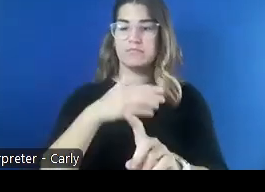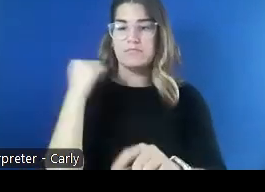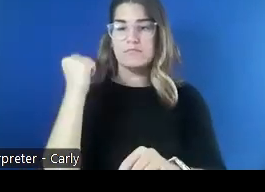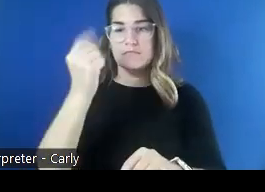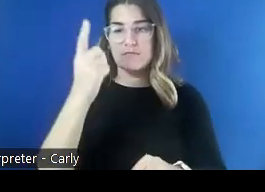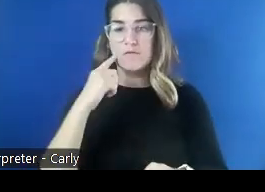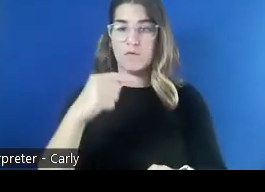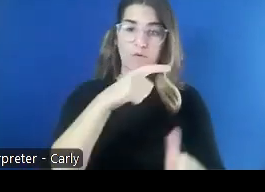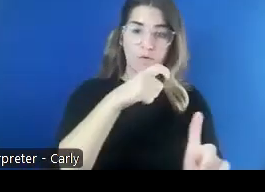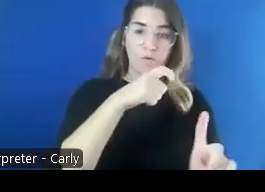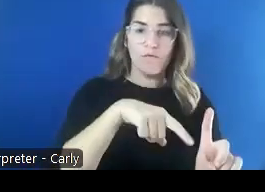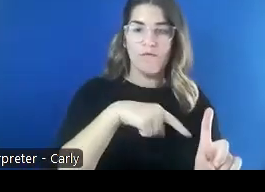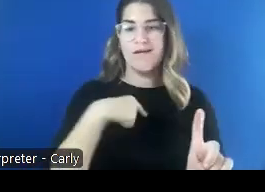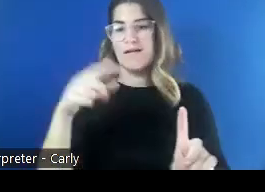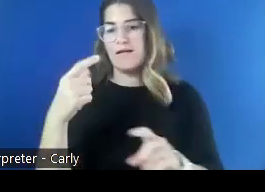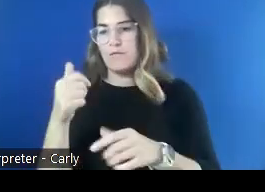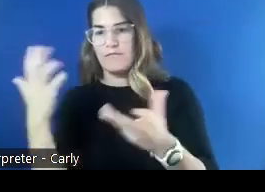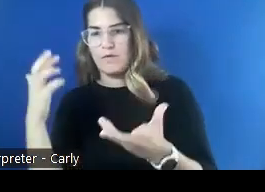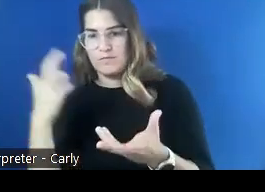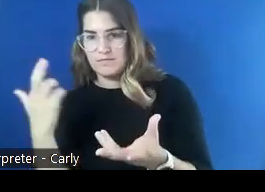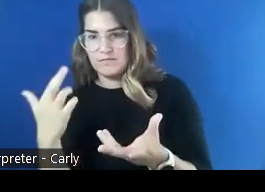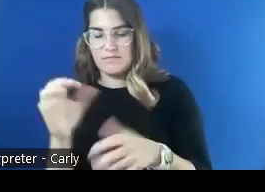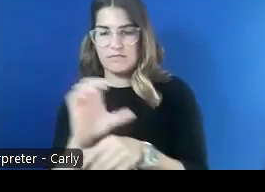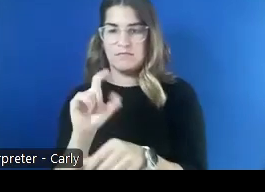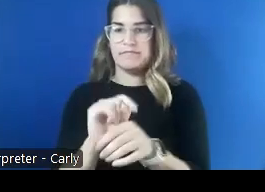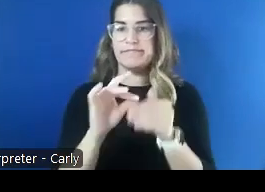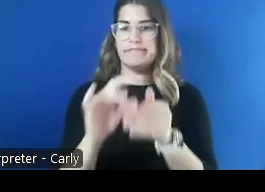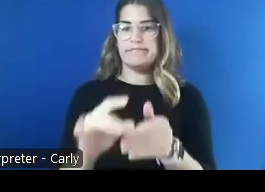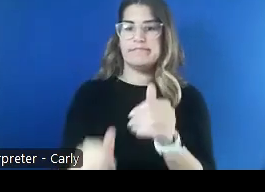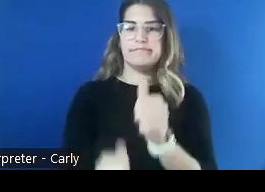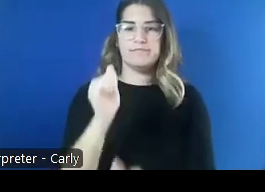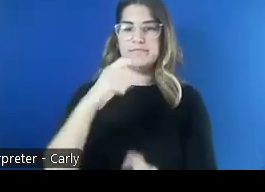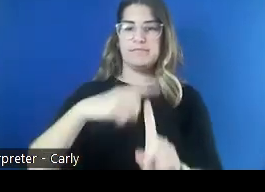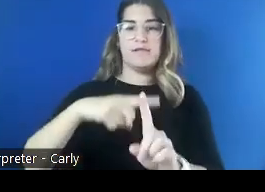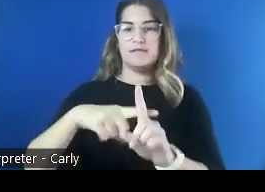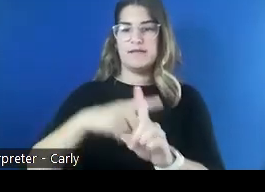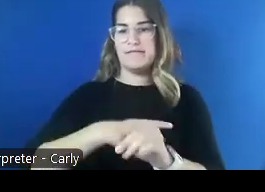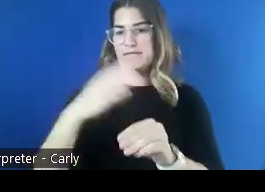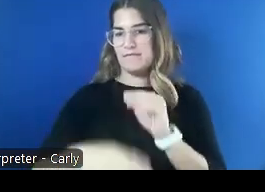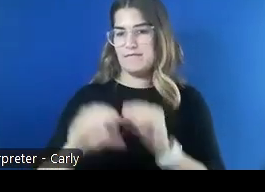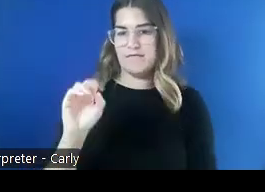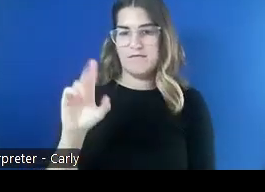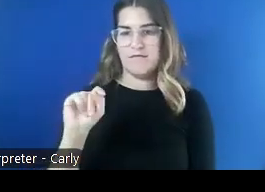what circumstances consultation leads to the most positive outcomes so in particular we